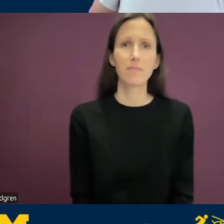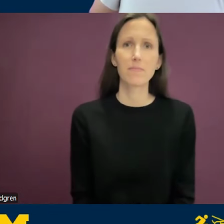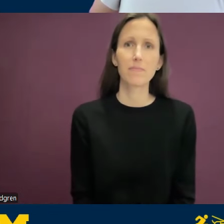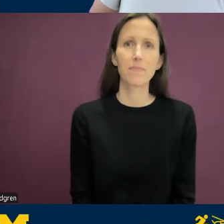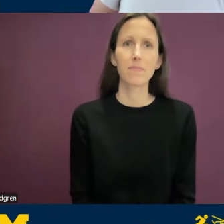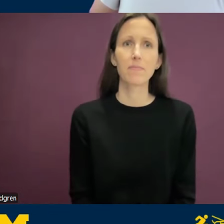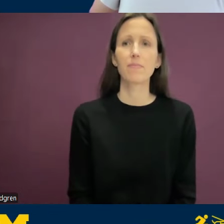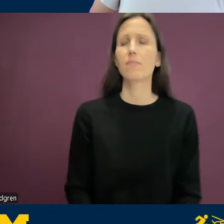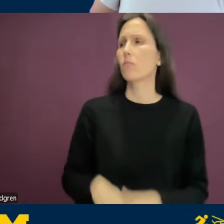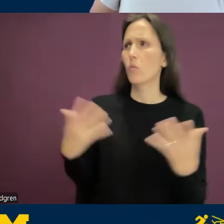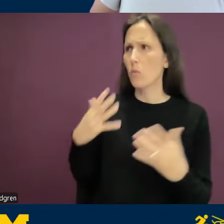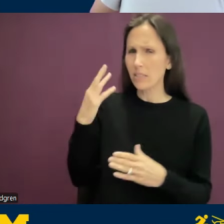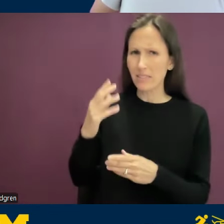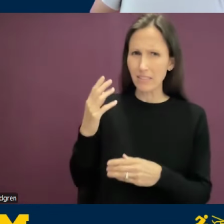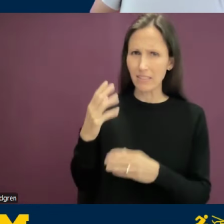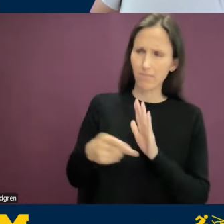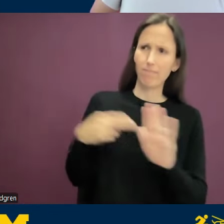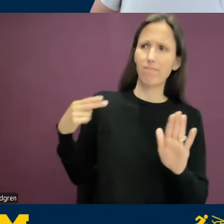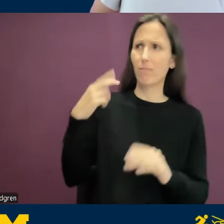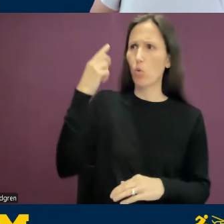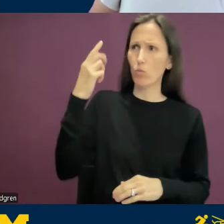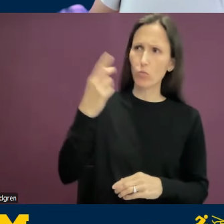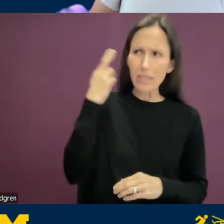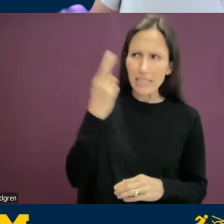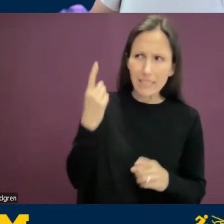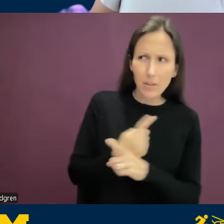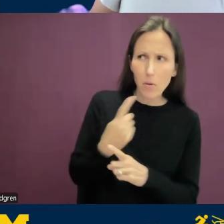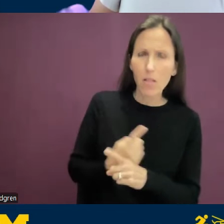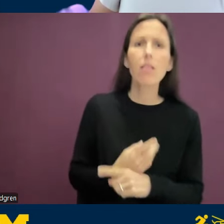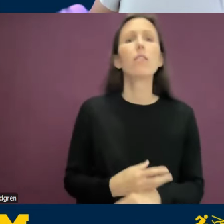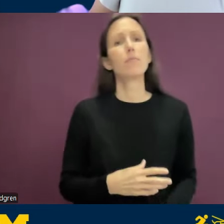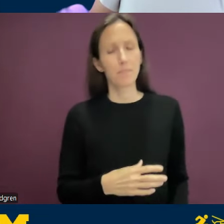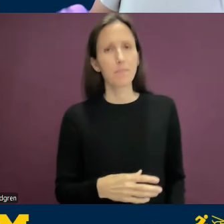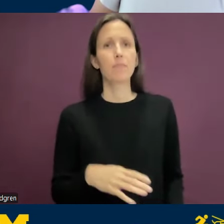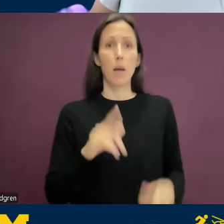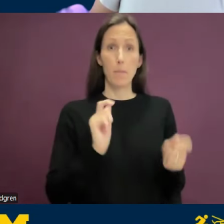What is considered reasonable? A modification or adjustment is reasonable